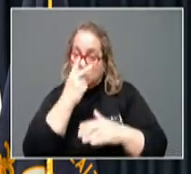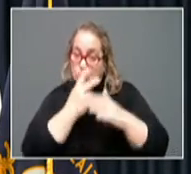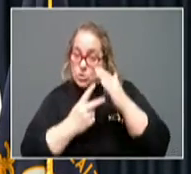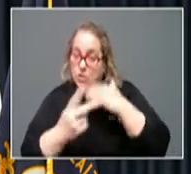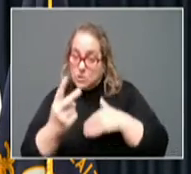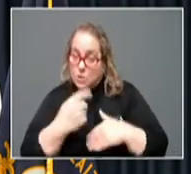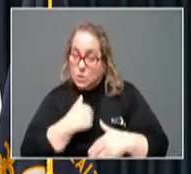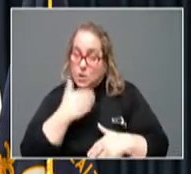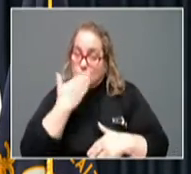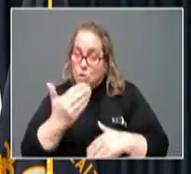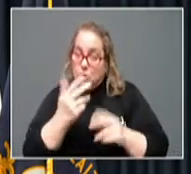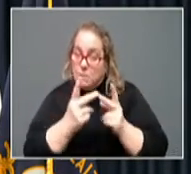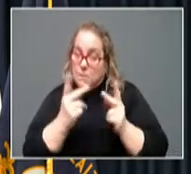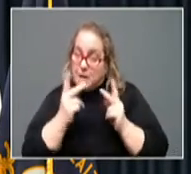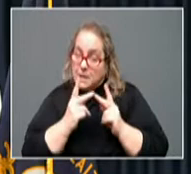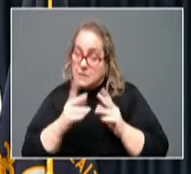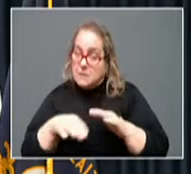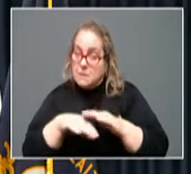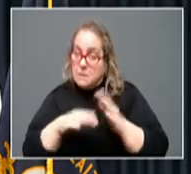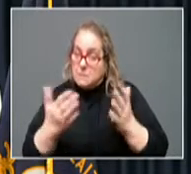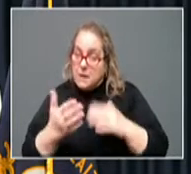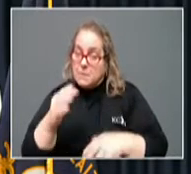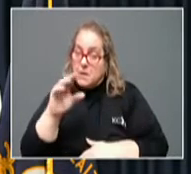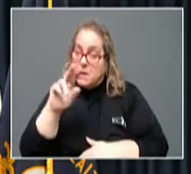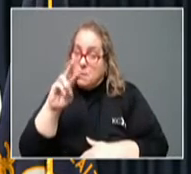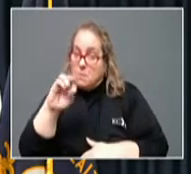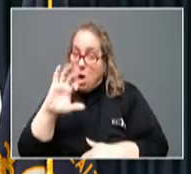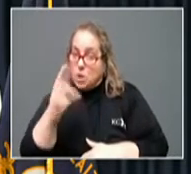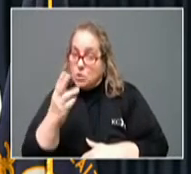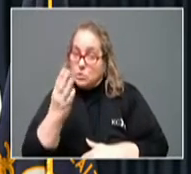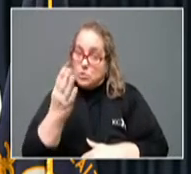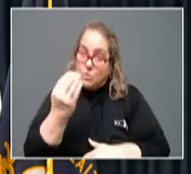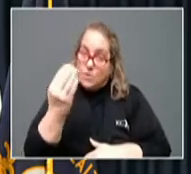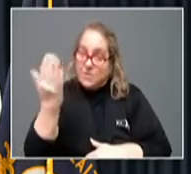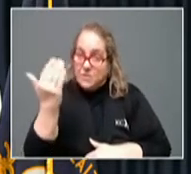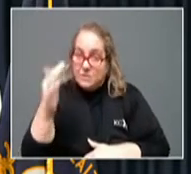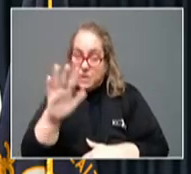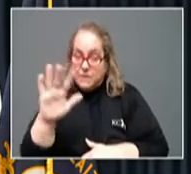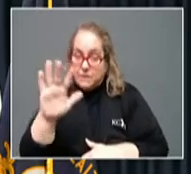on the current rate of falling cases. It's not just cases that are falling,